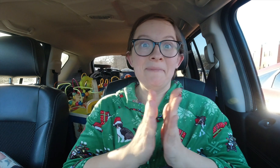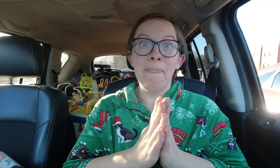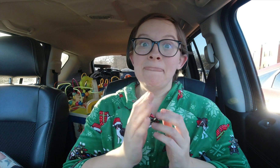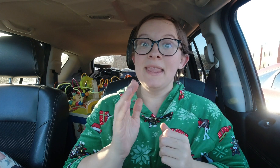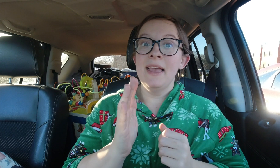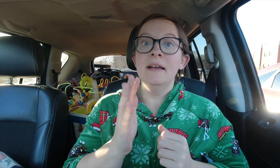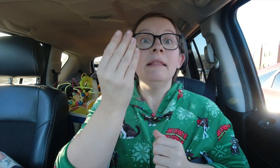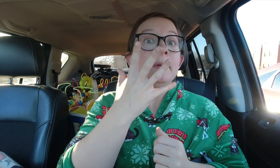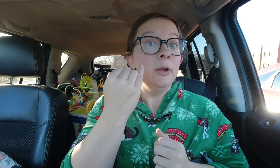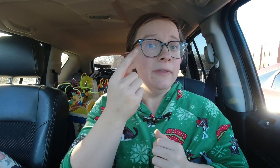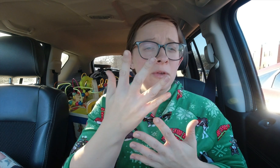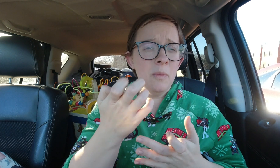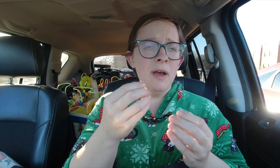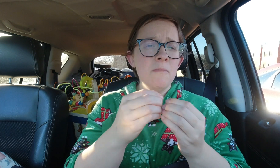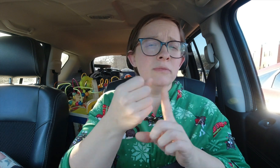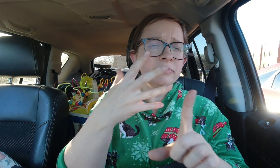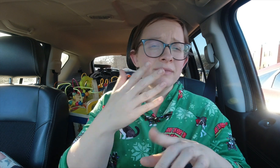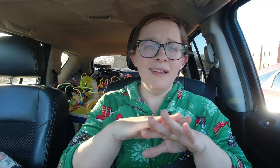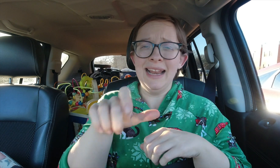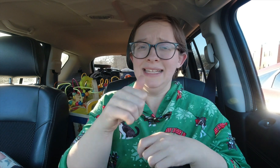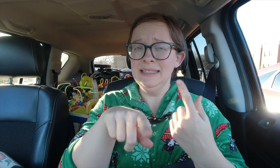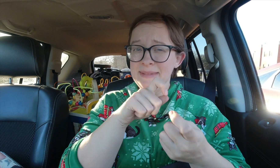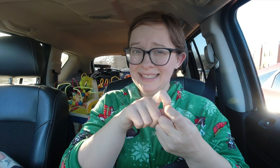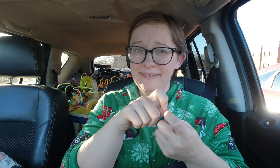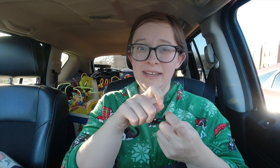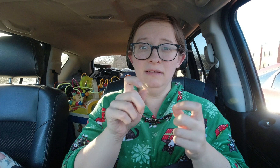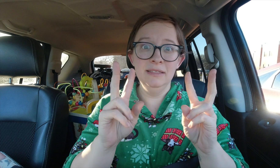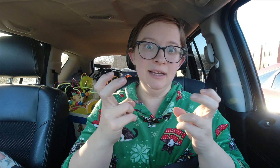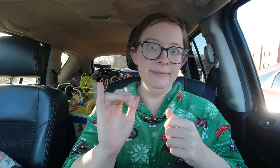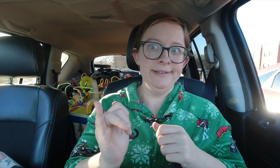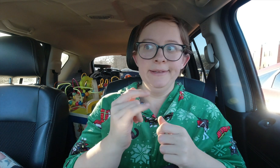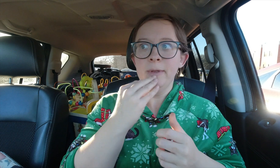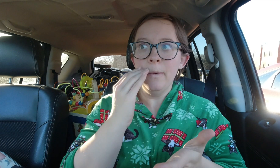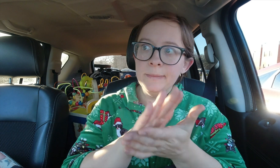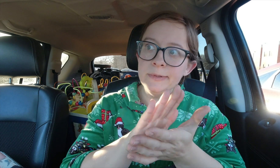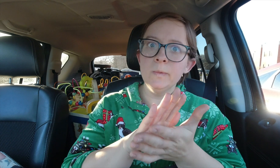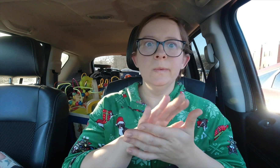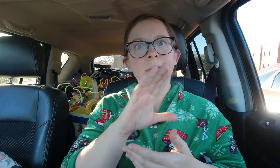Uh, yeah... oh let me know if you want me to expand on any specific topic that came up